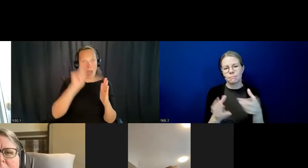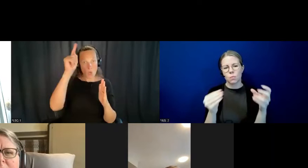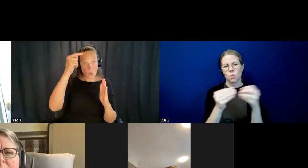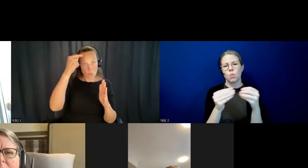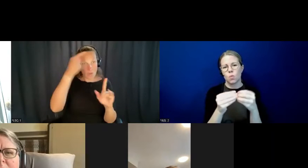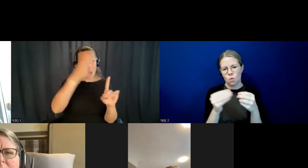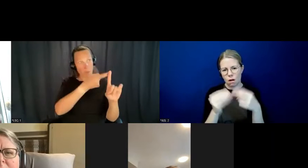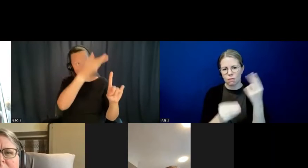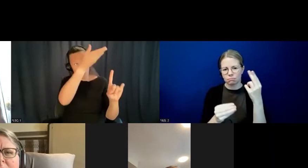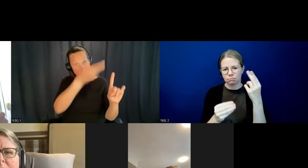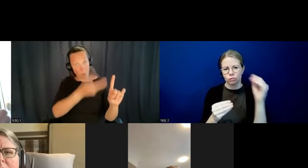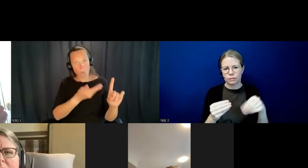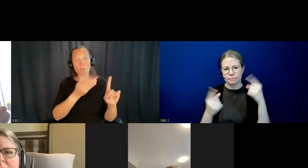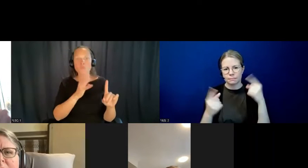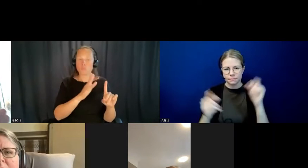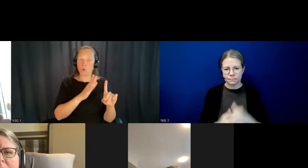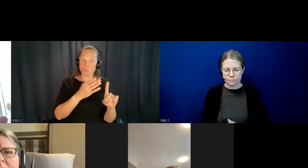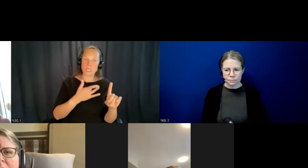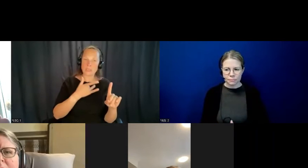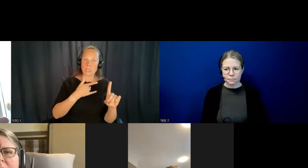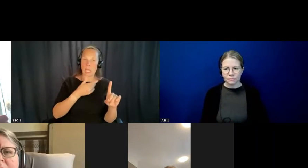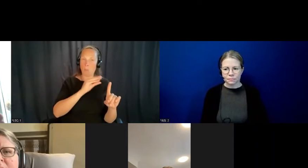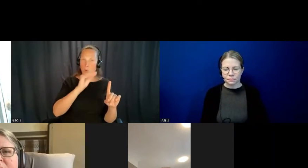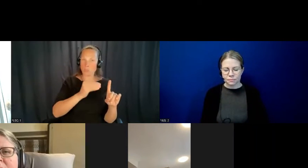AND I WOULD SAY THAT IN THE CONTEXT THAT WE'RE IN RIGHT NOW